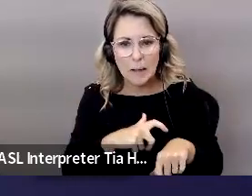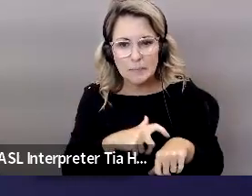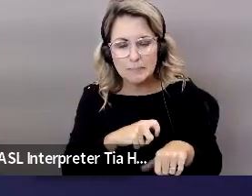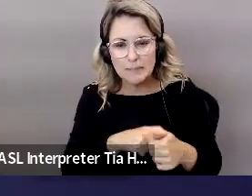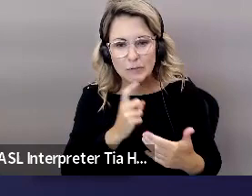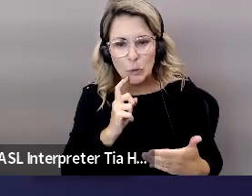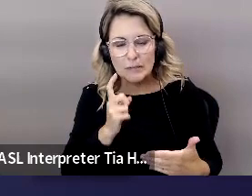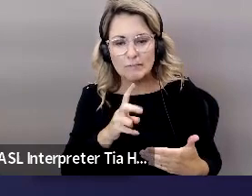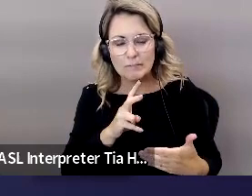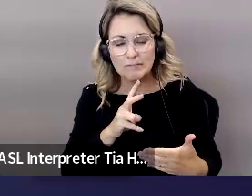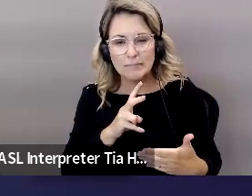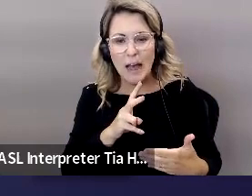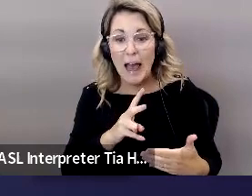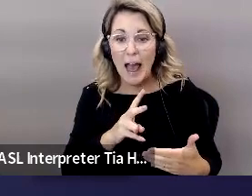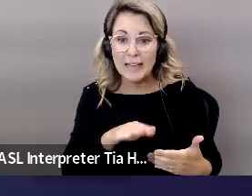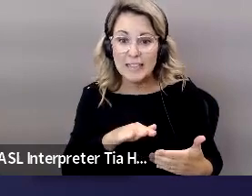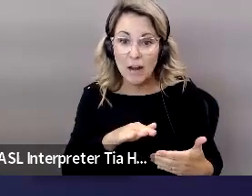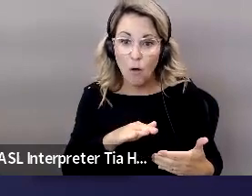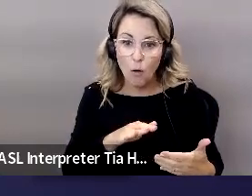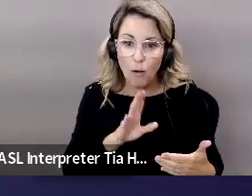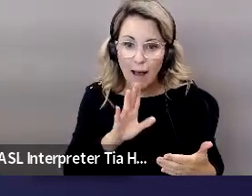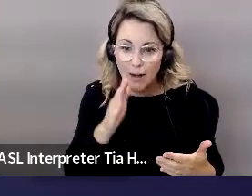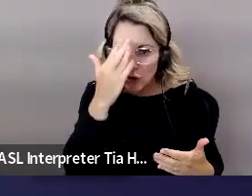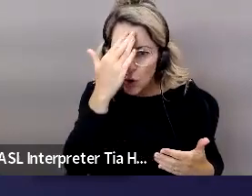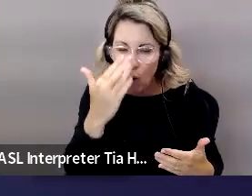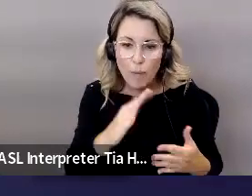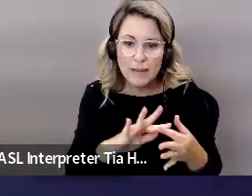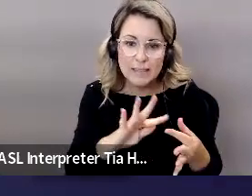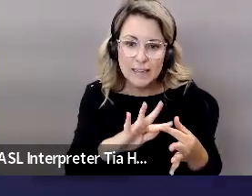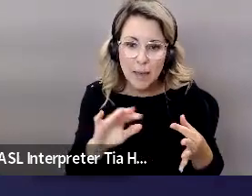I think, oh I know what the problem is, I know what the statement of need is, and then I try to